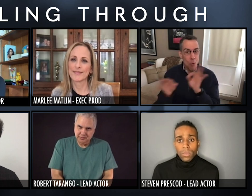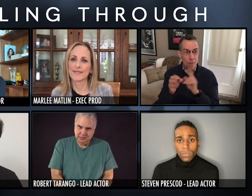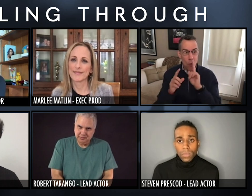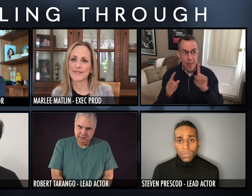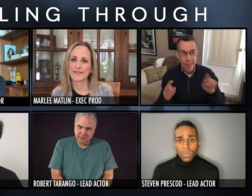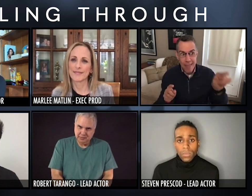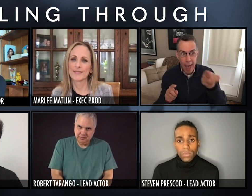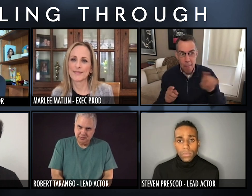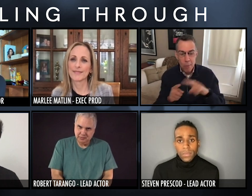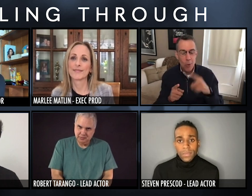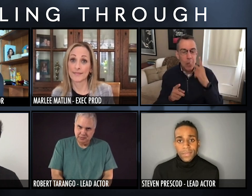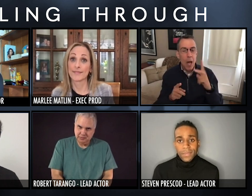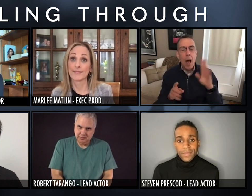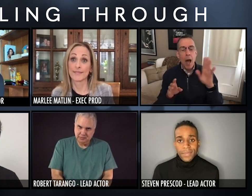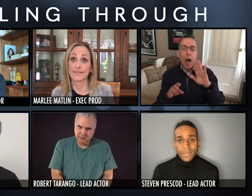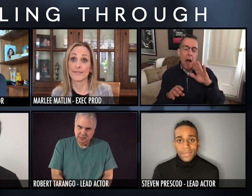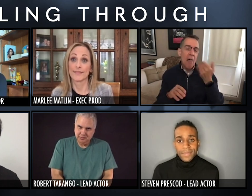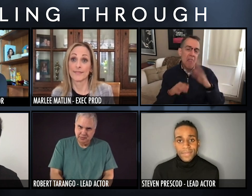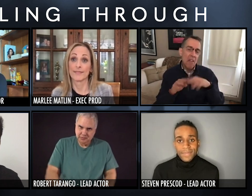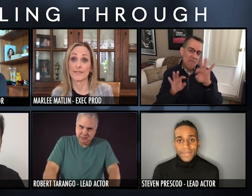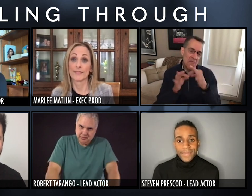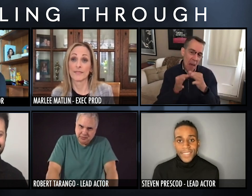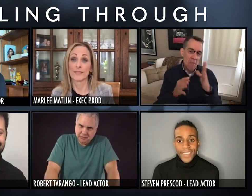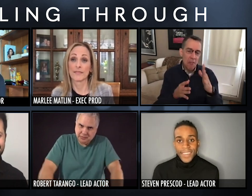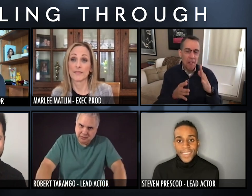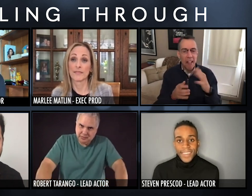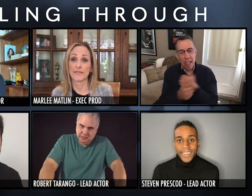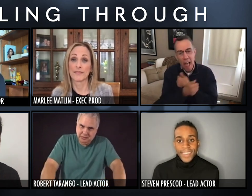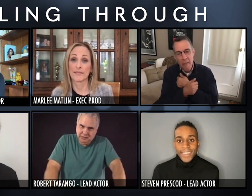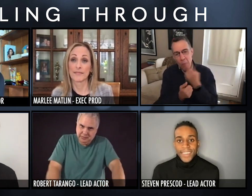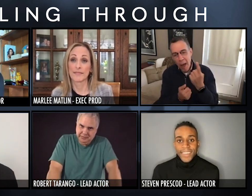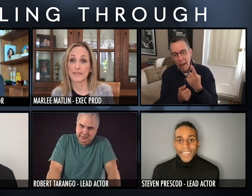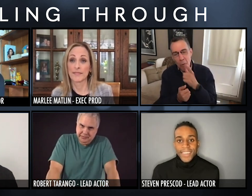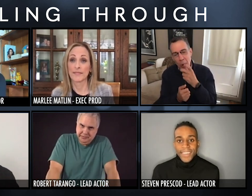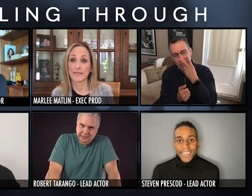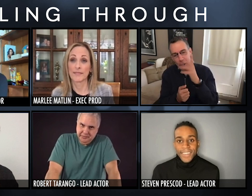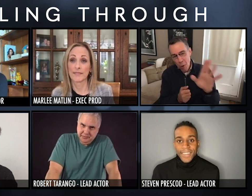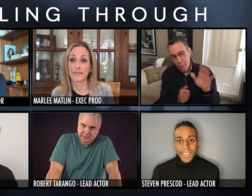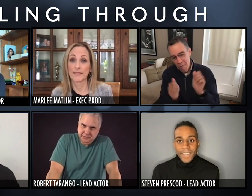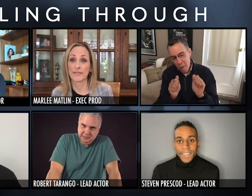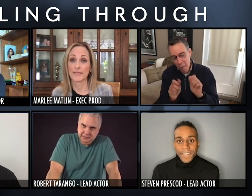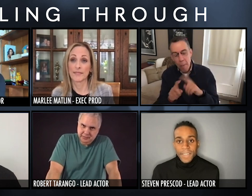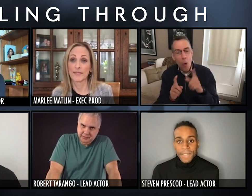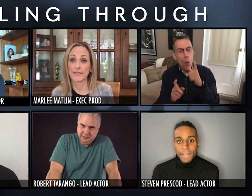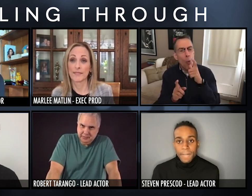Besides your family and loved ones who want to see a wonderful performance, but who do you think should really see this film right now?